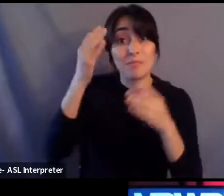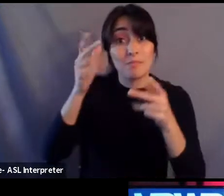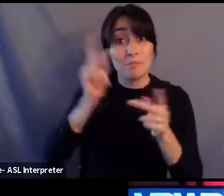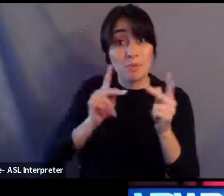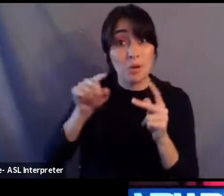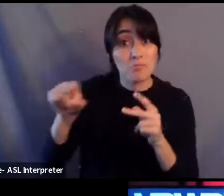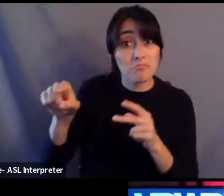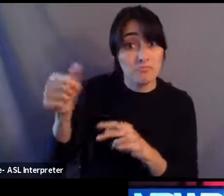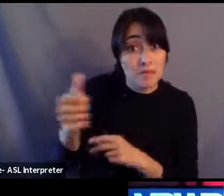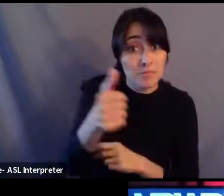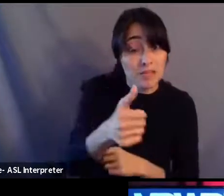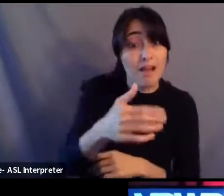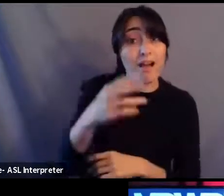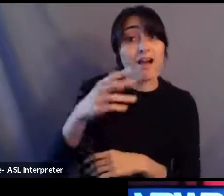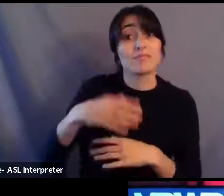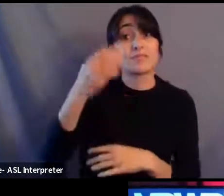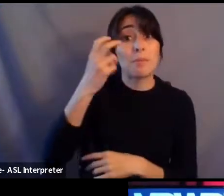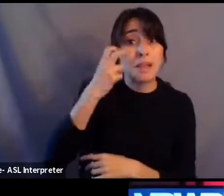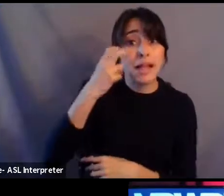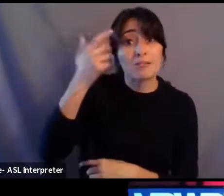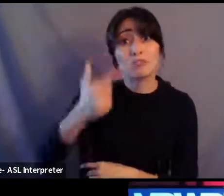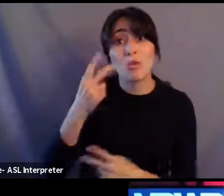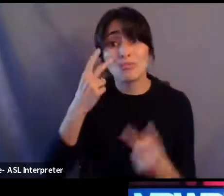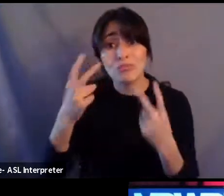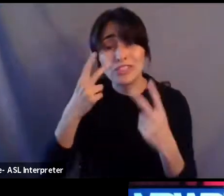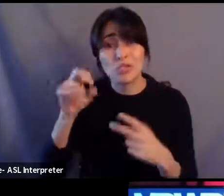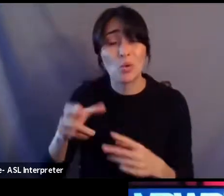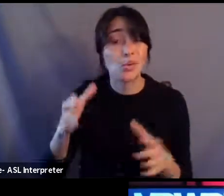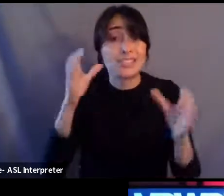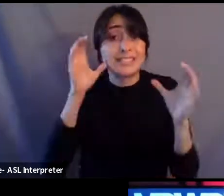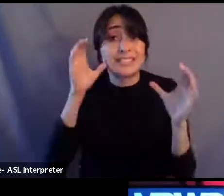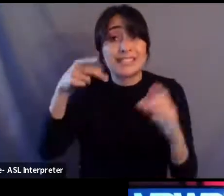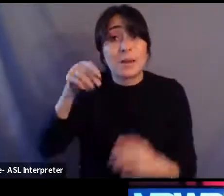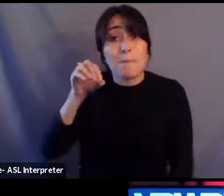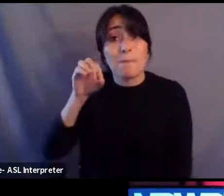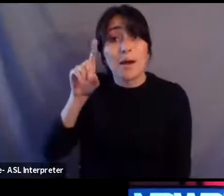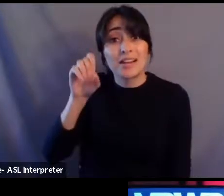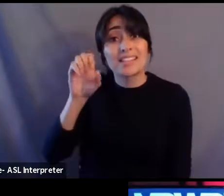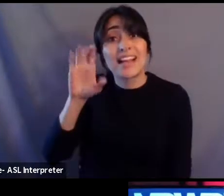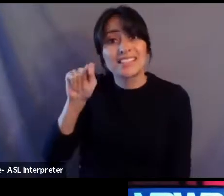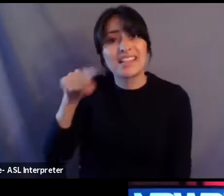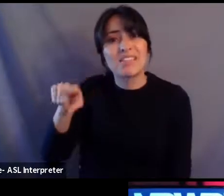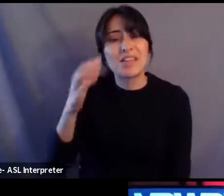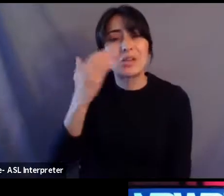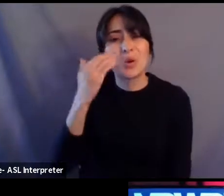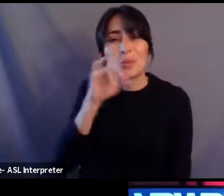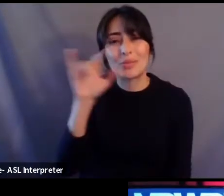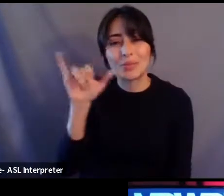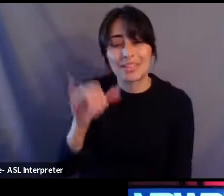on the phone or who is listening to the podcast just knows what we look like. I am a White woman